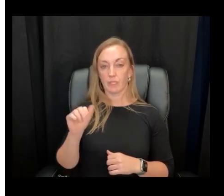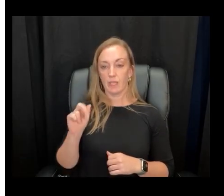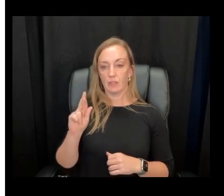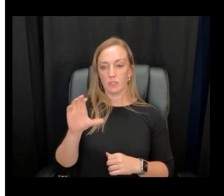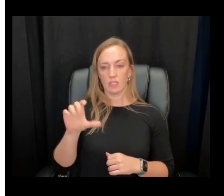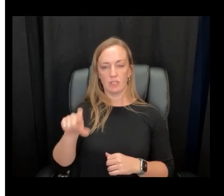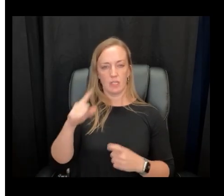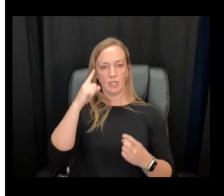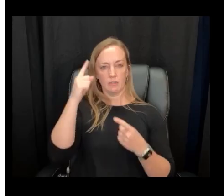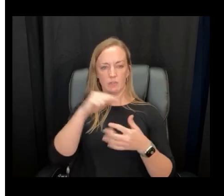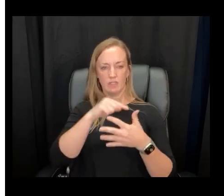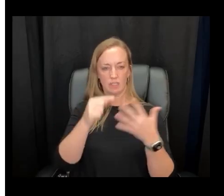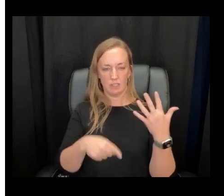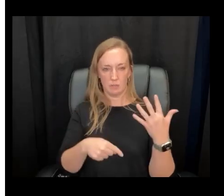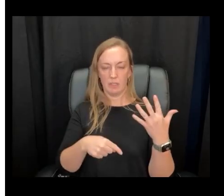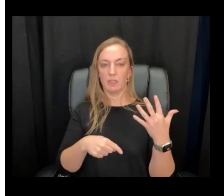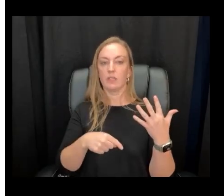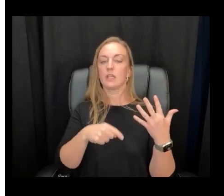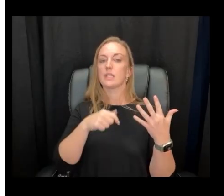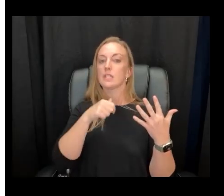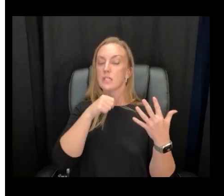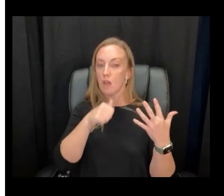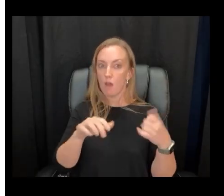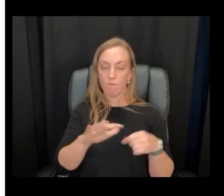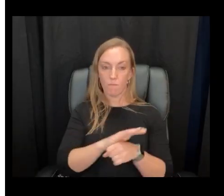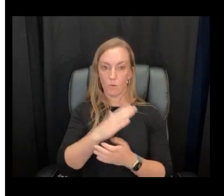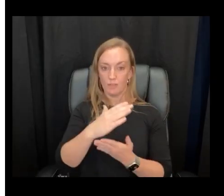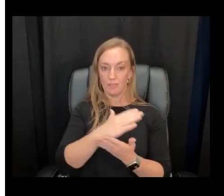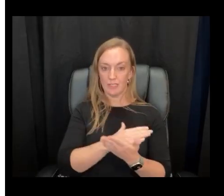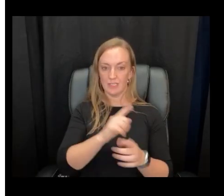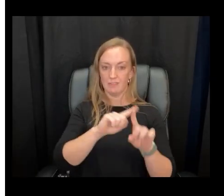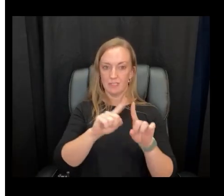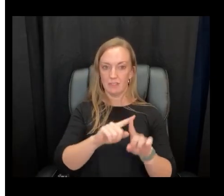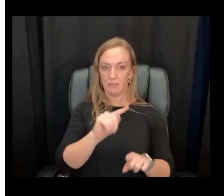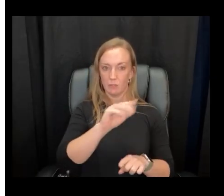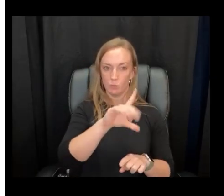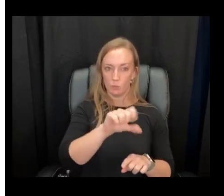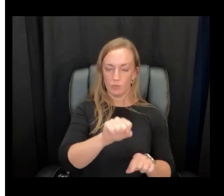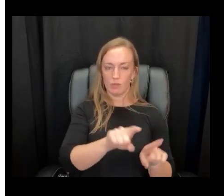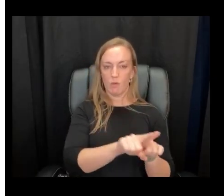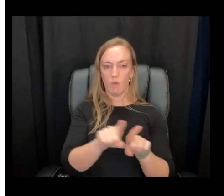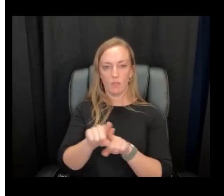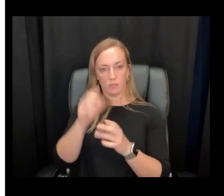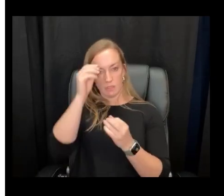ARCs should consider the following non-exhaustive list of tools and information: